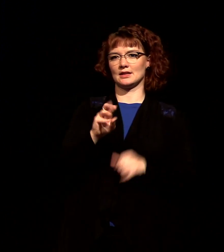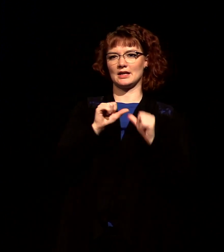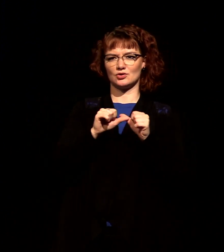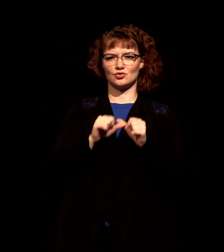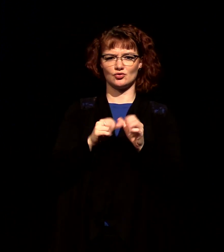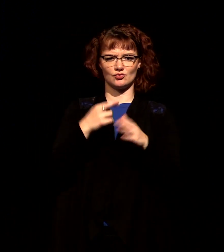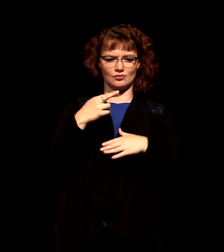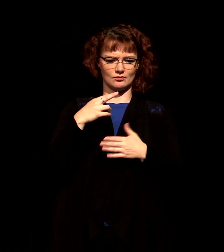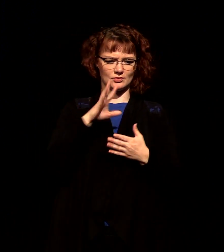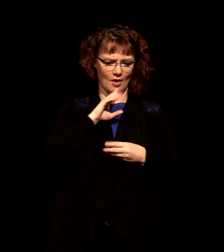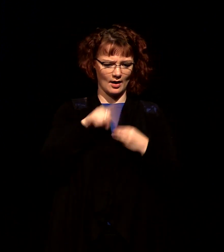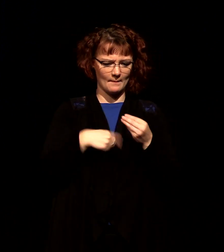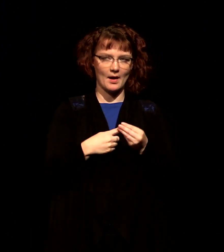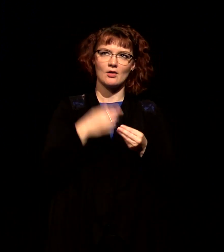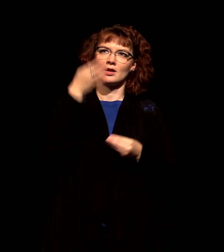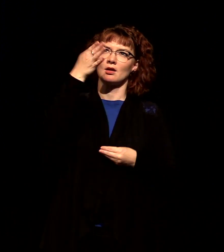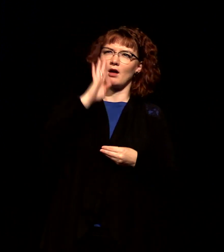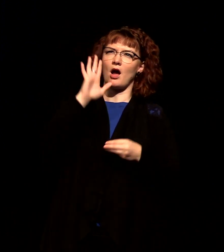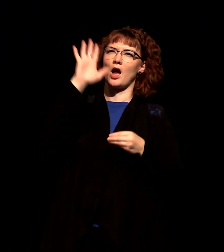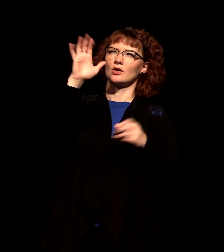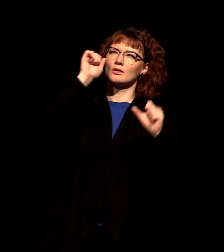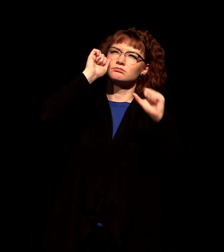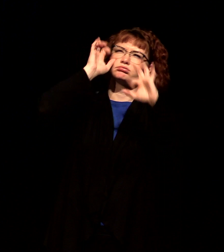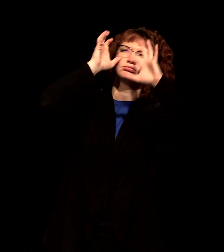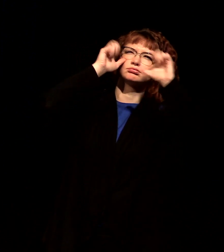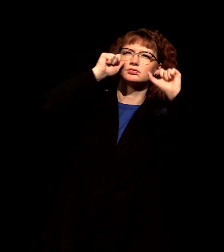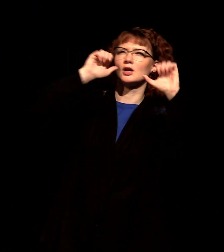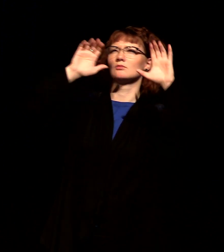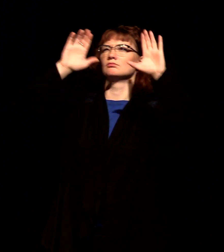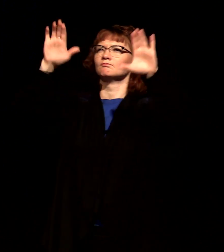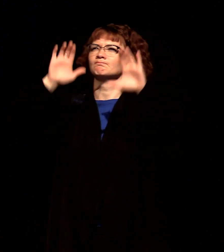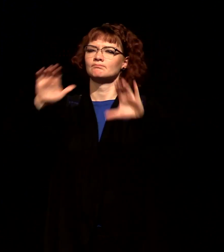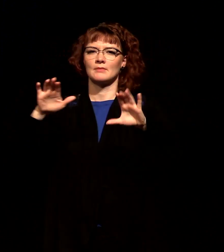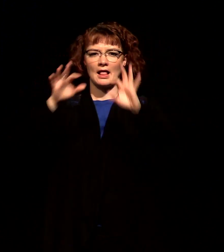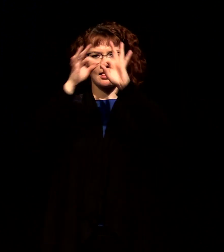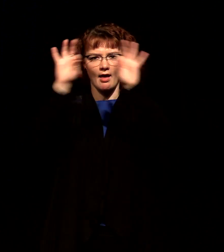line after line refers to his authority over creation, his